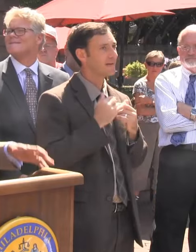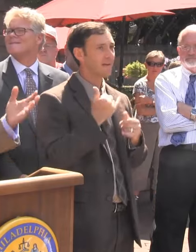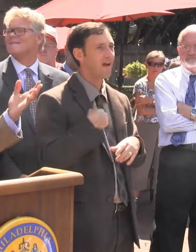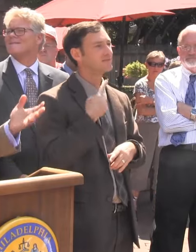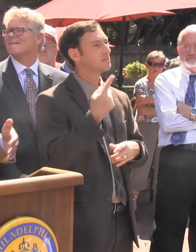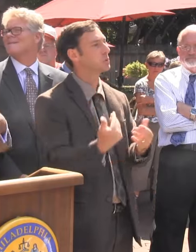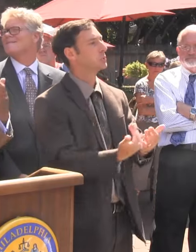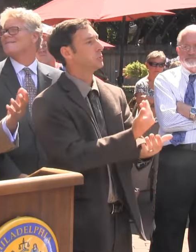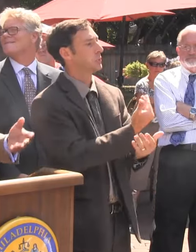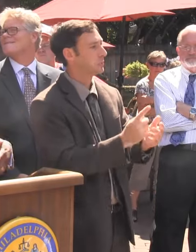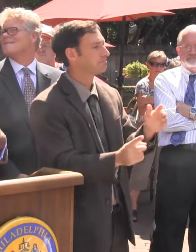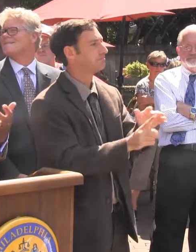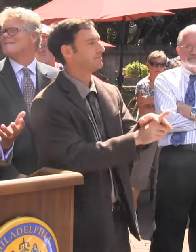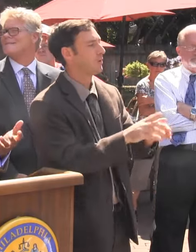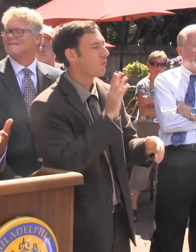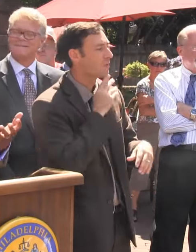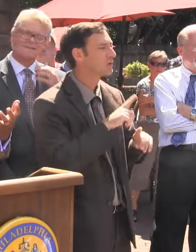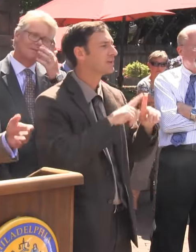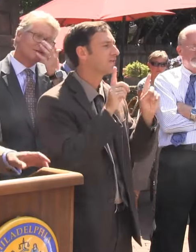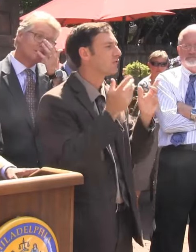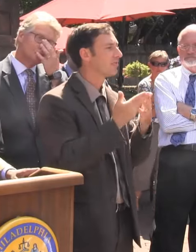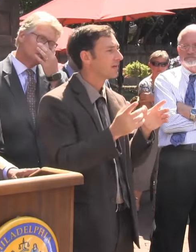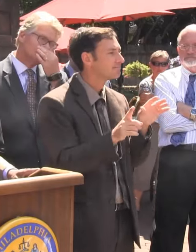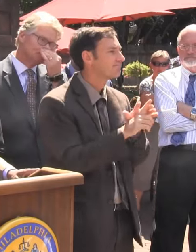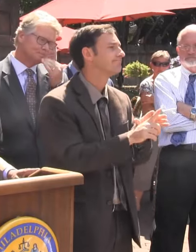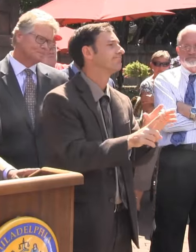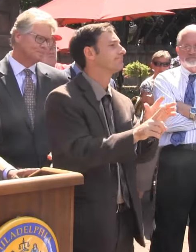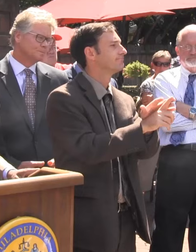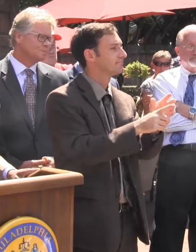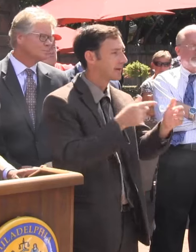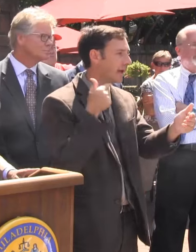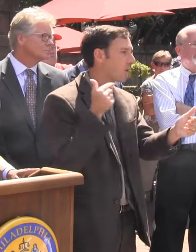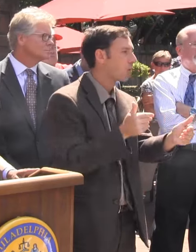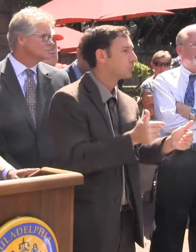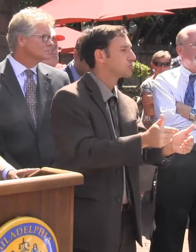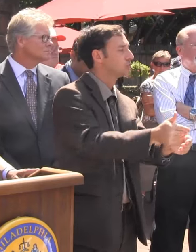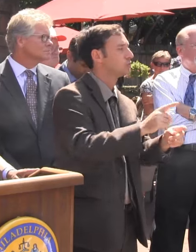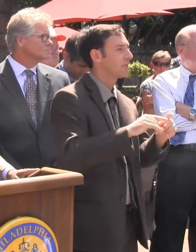else. So I mean there will be new and different things as we get closer to the event. But